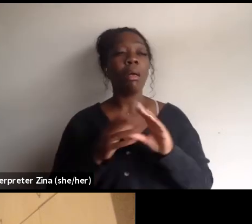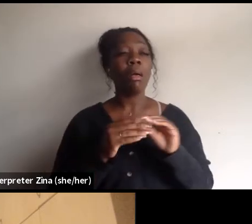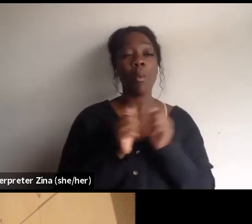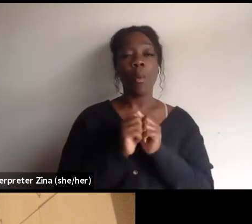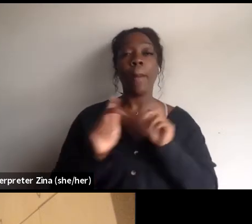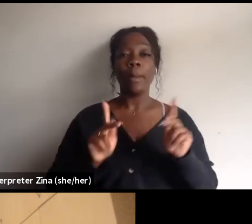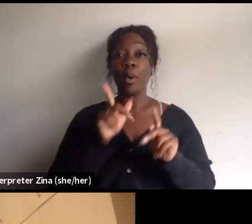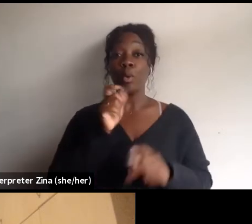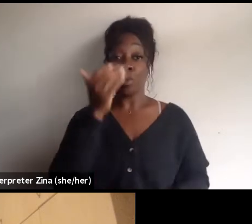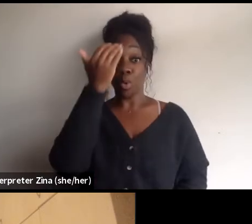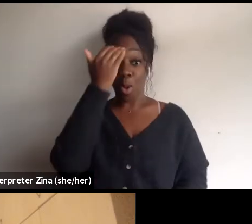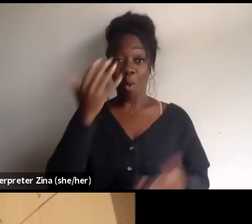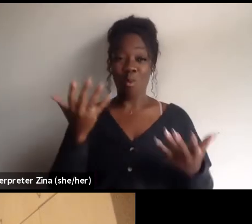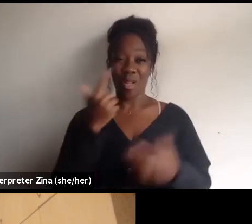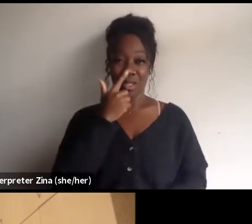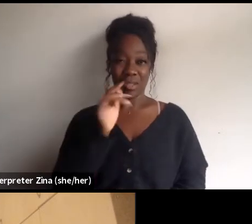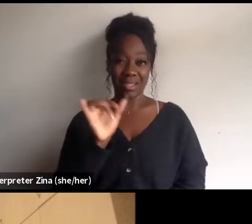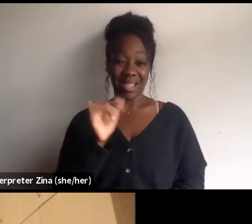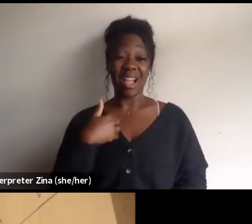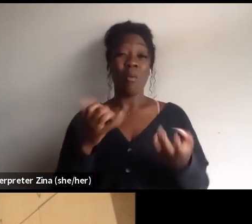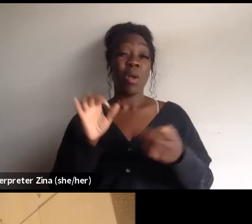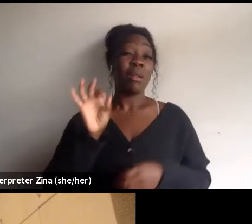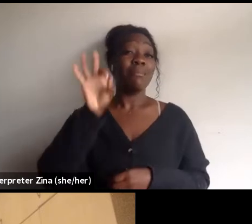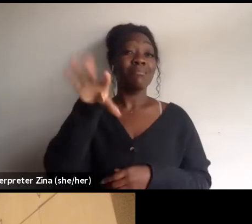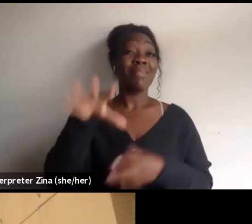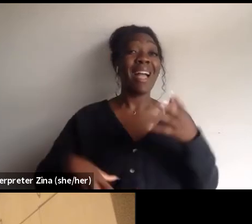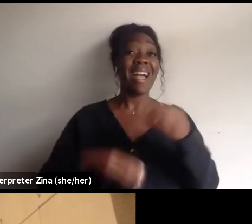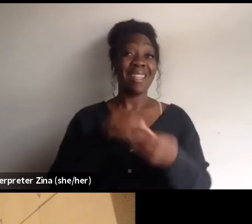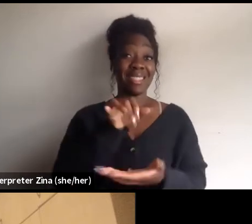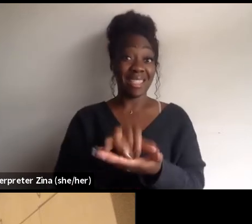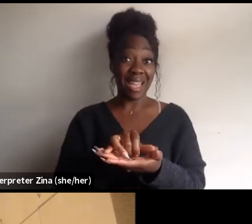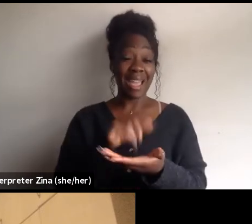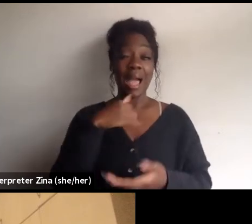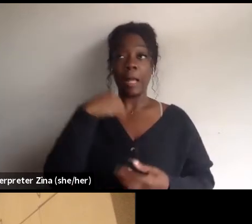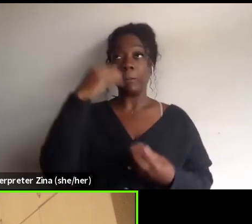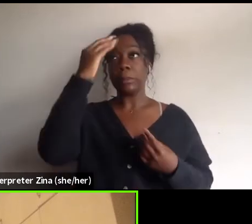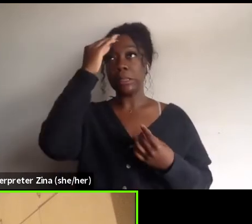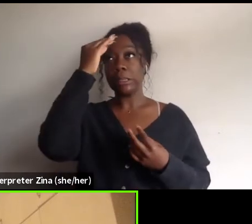So I think I just wanted to add that because it's something that I've been thinking a lot about.